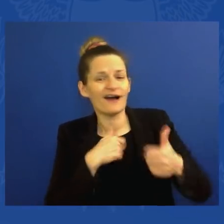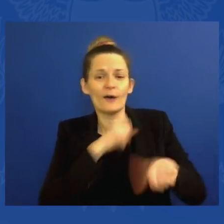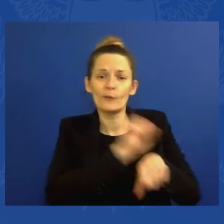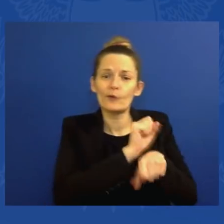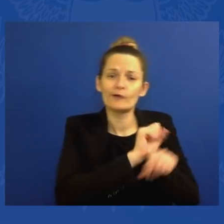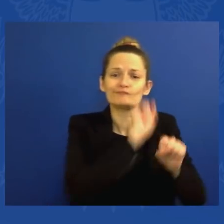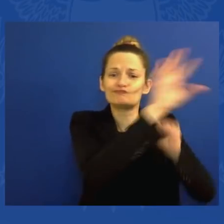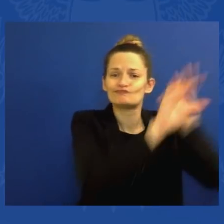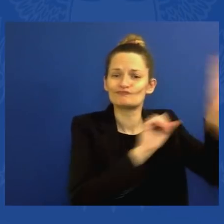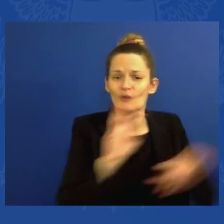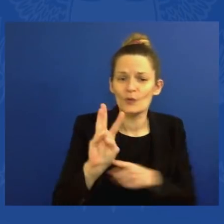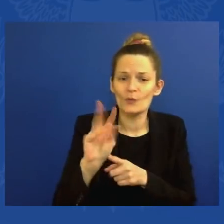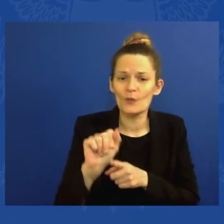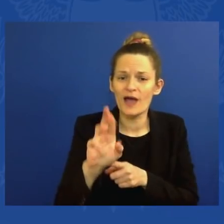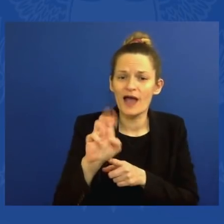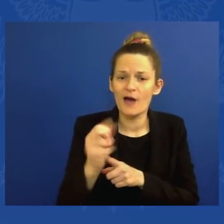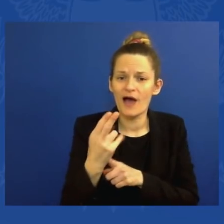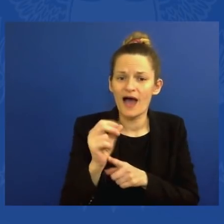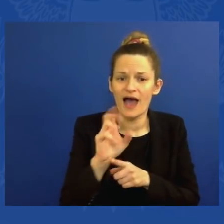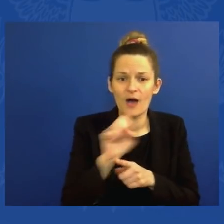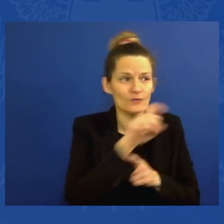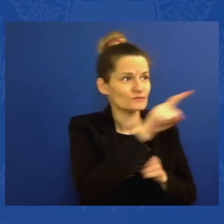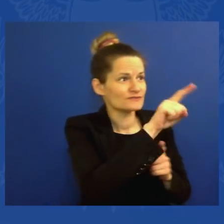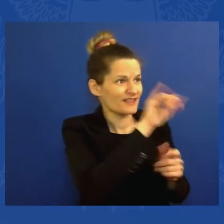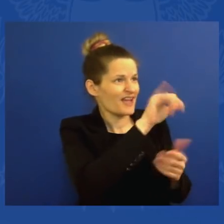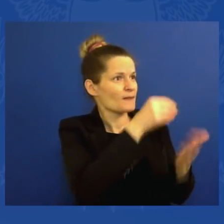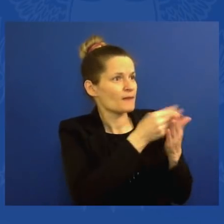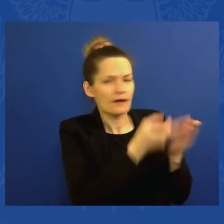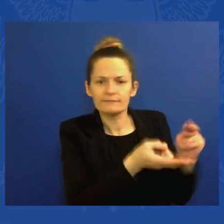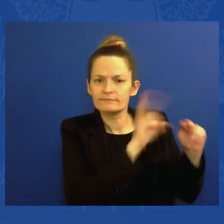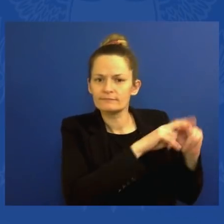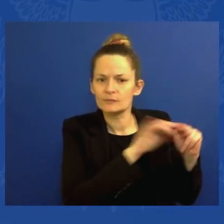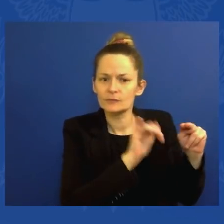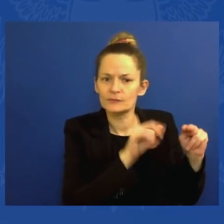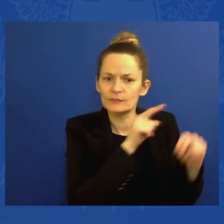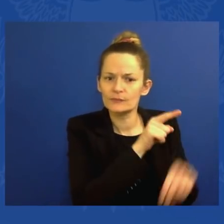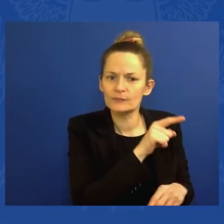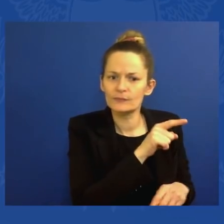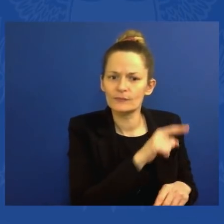from the bottom up and the middle out. Because of the progress we've made in fighting COVID,